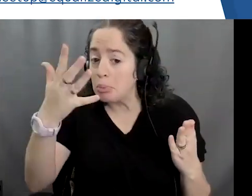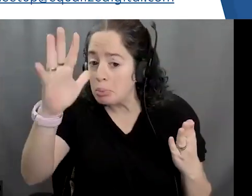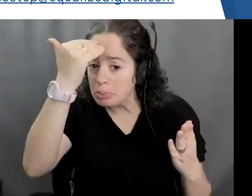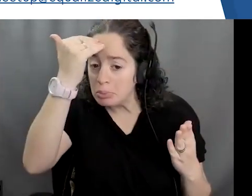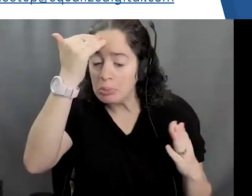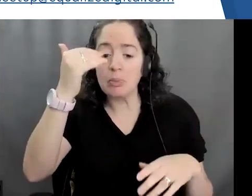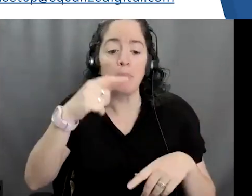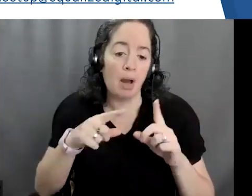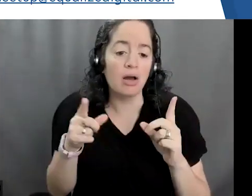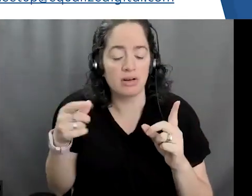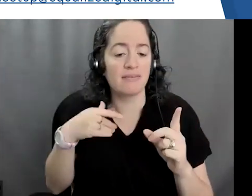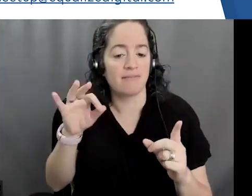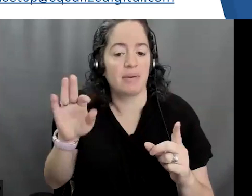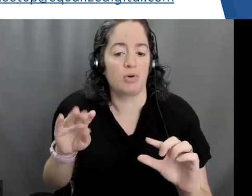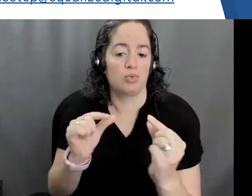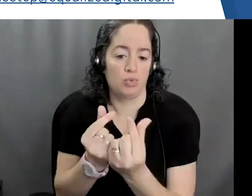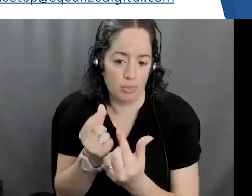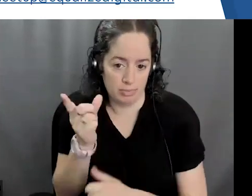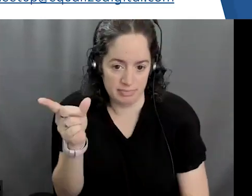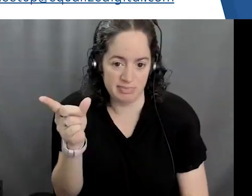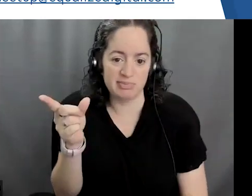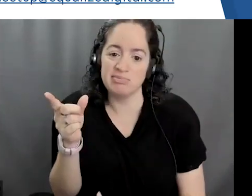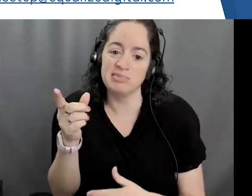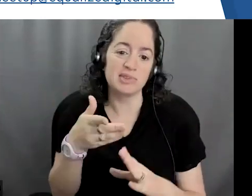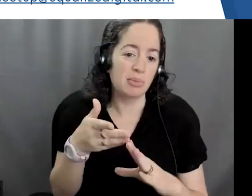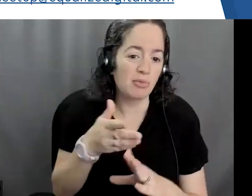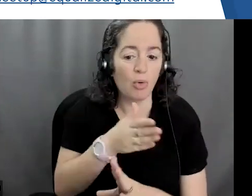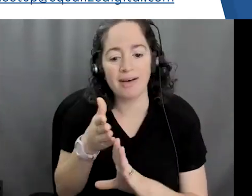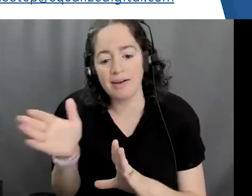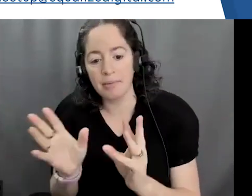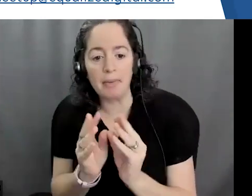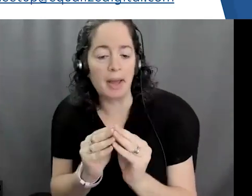which is a great place to connect in between meetups. You can find it